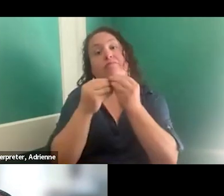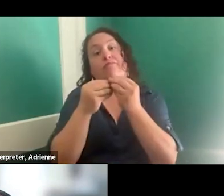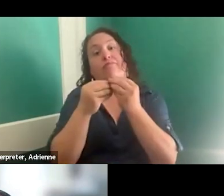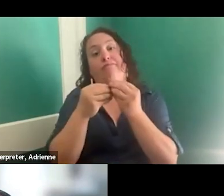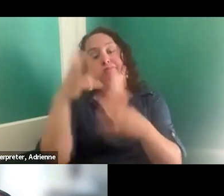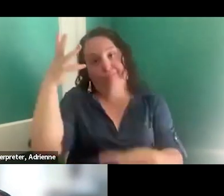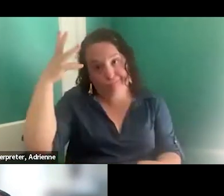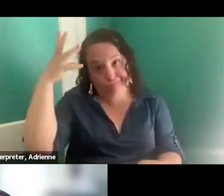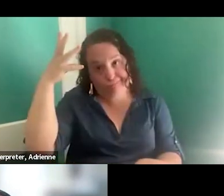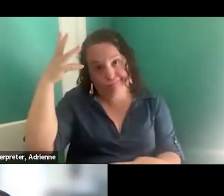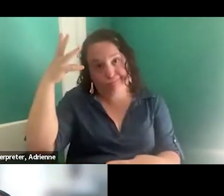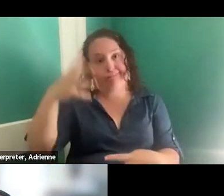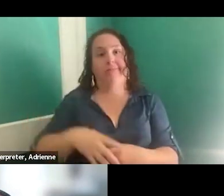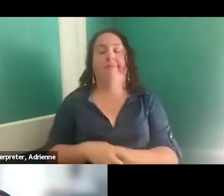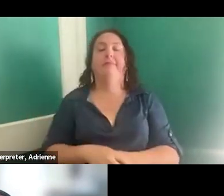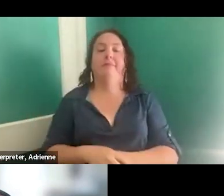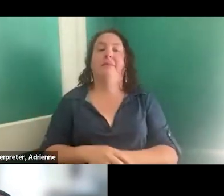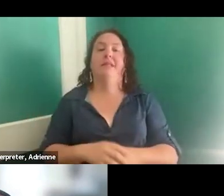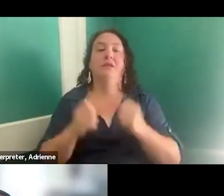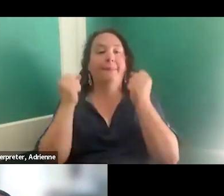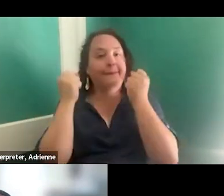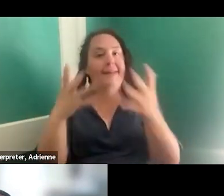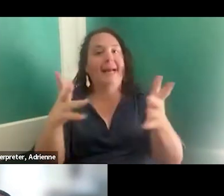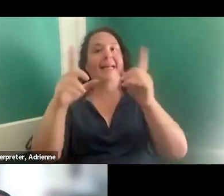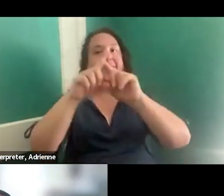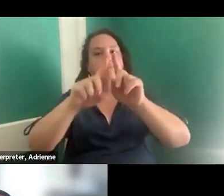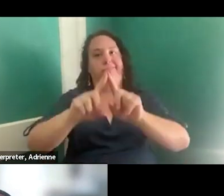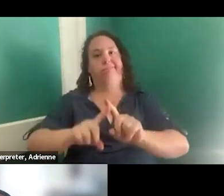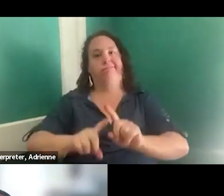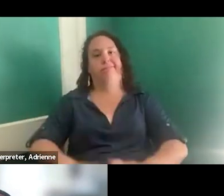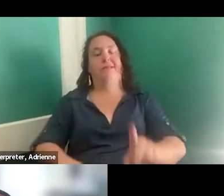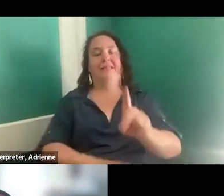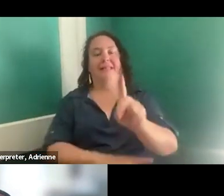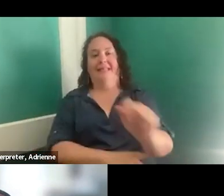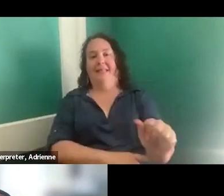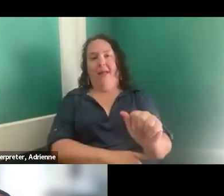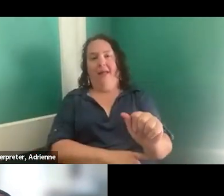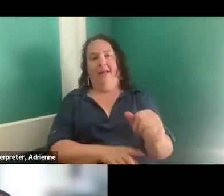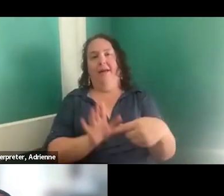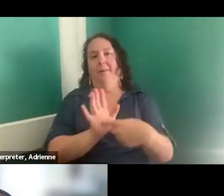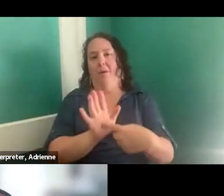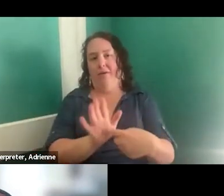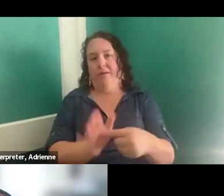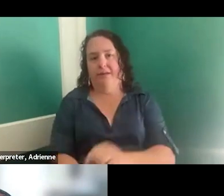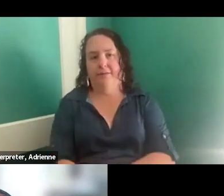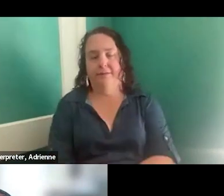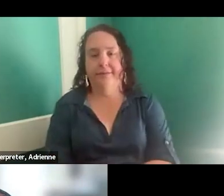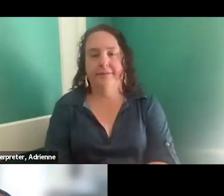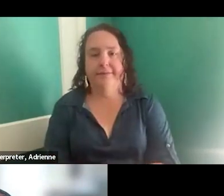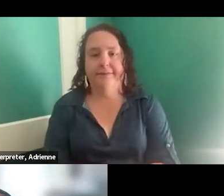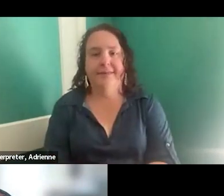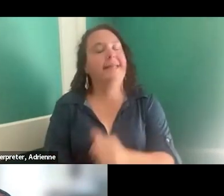Of seeing these different disabilities. It's not just one.